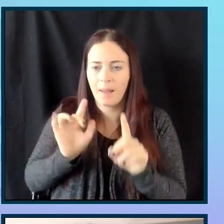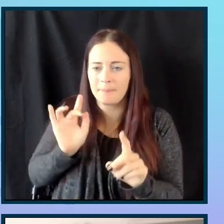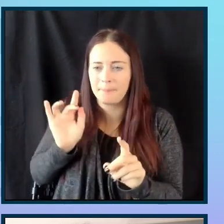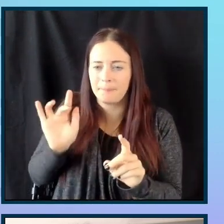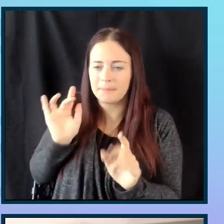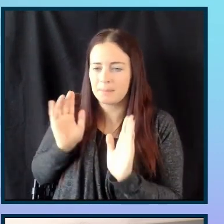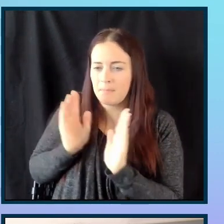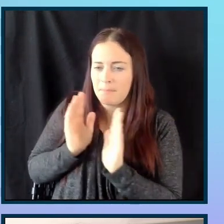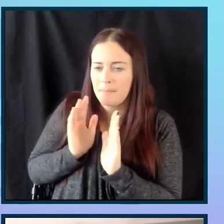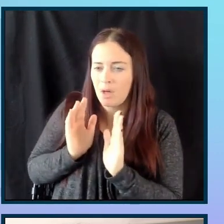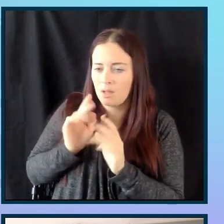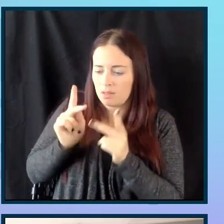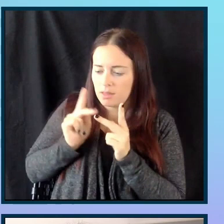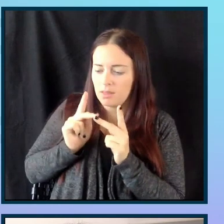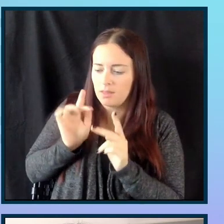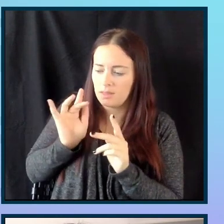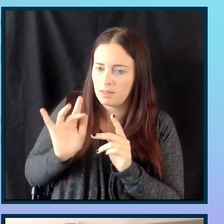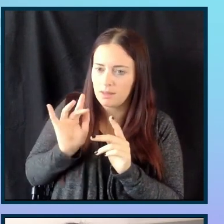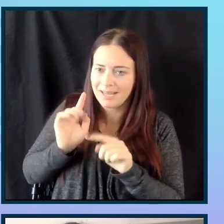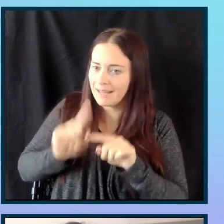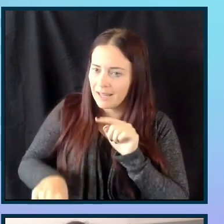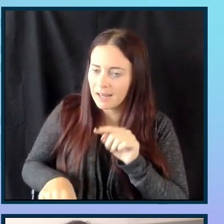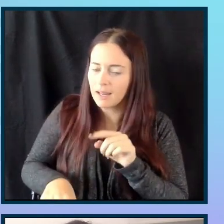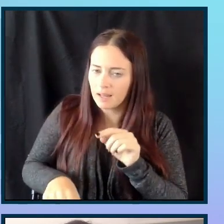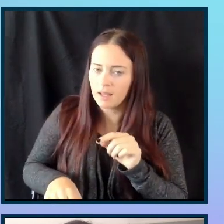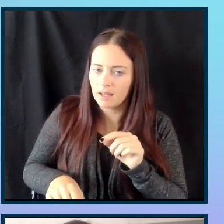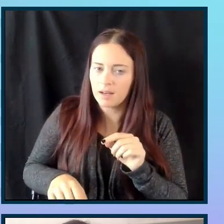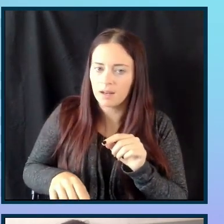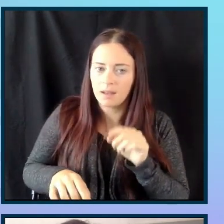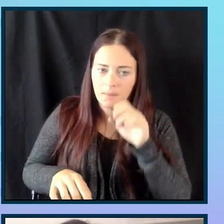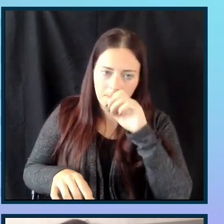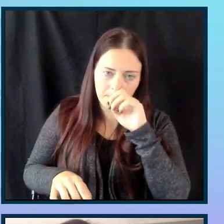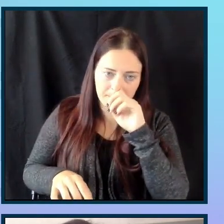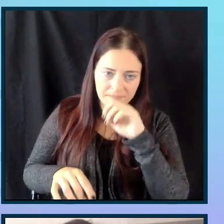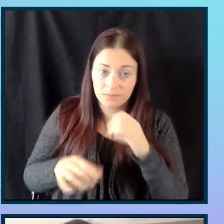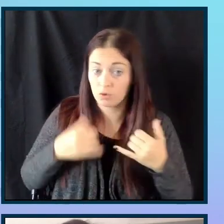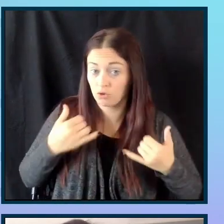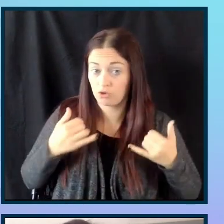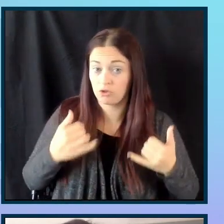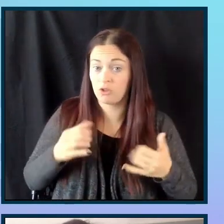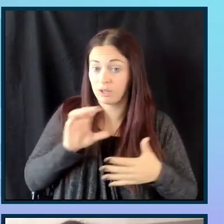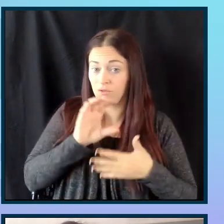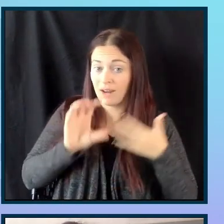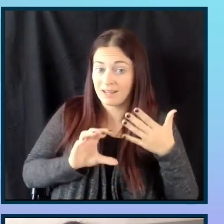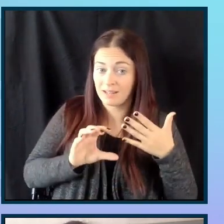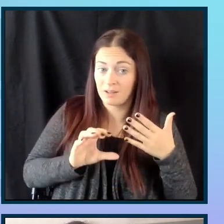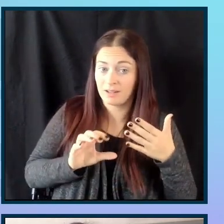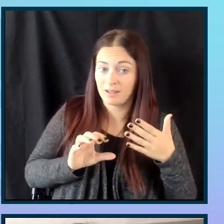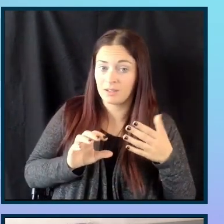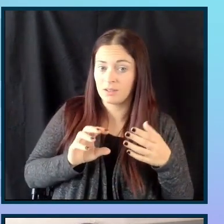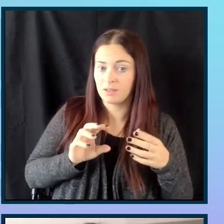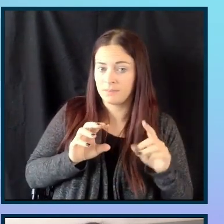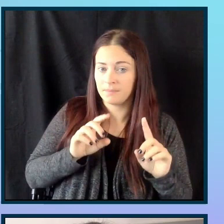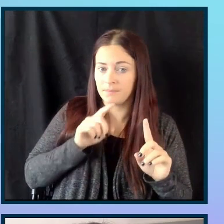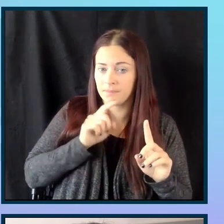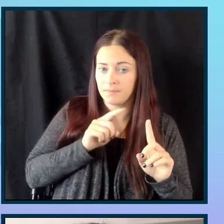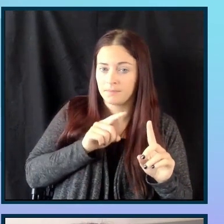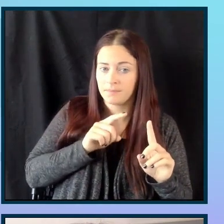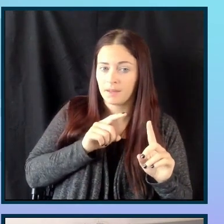And unlike the current success criterion 2.5.8 Target Size, which is a triple A success criterion,